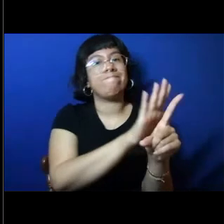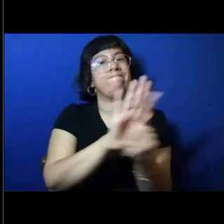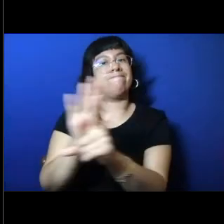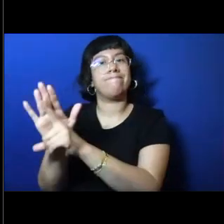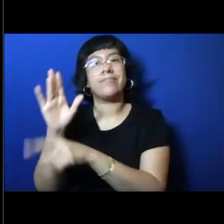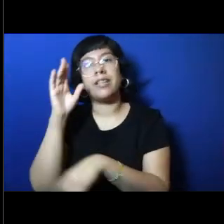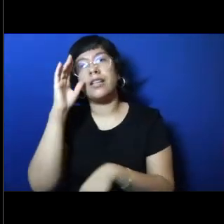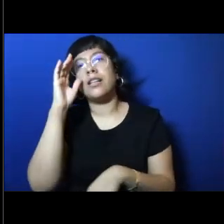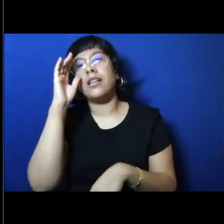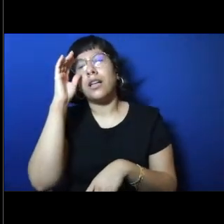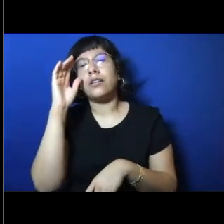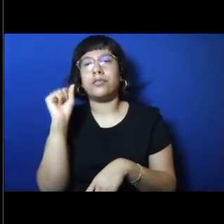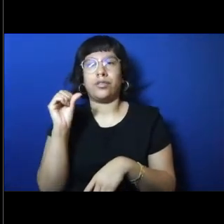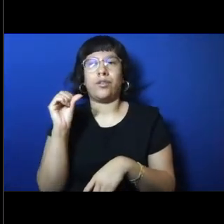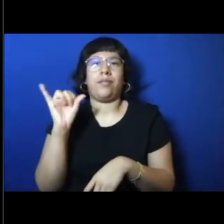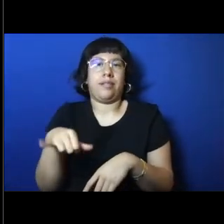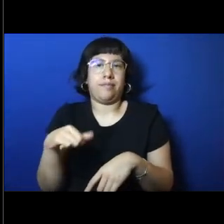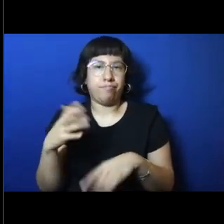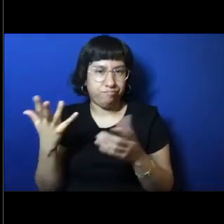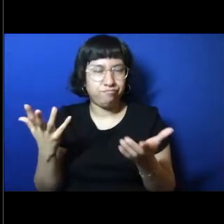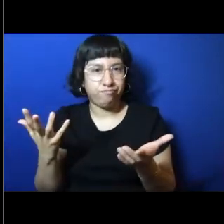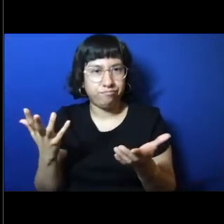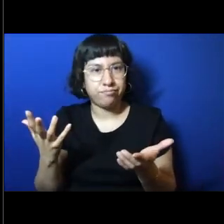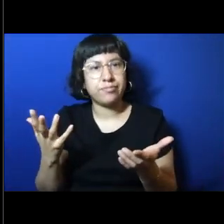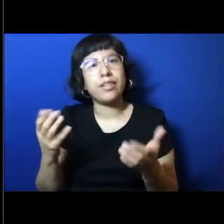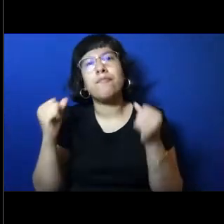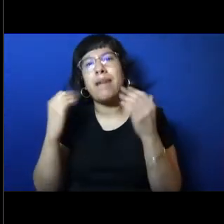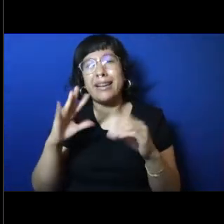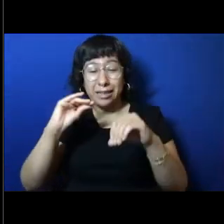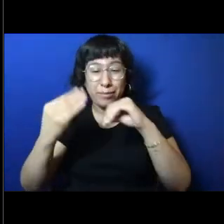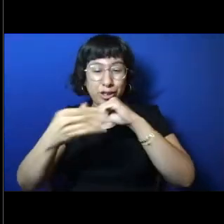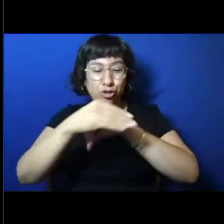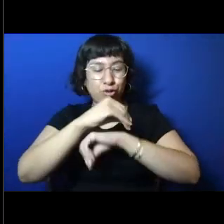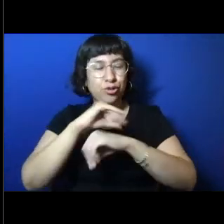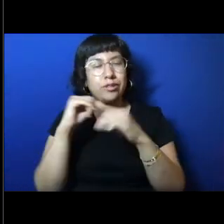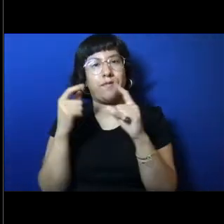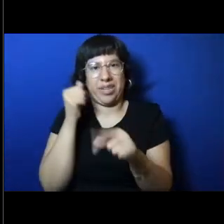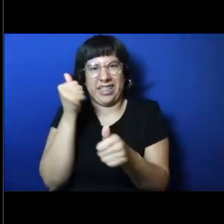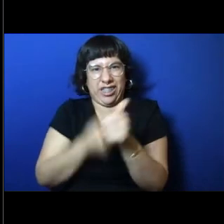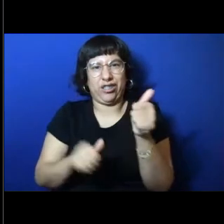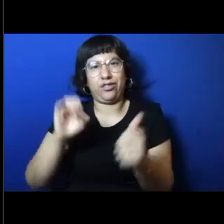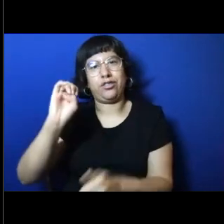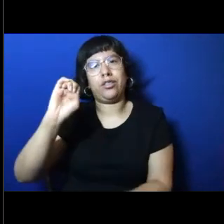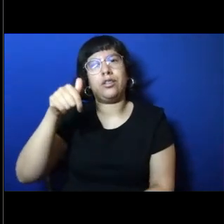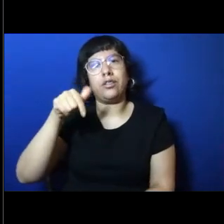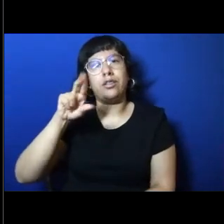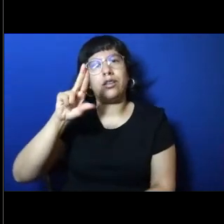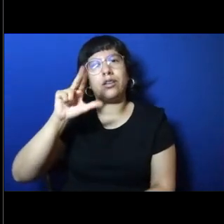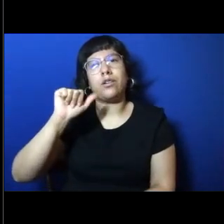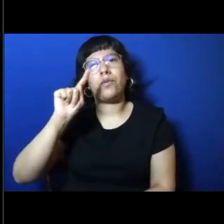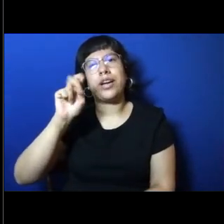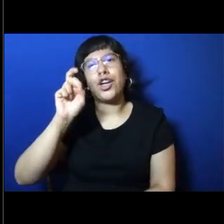around the equator that are constantly looking at imagery. And the only disadvantage to having something out there is, again